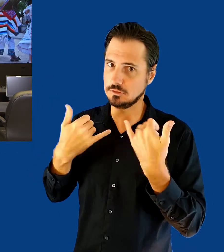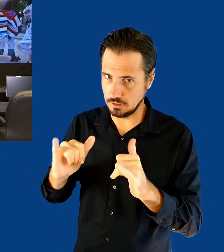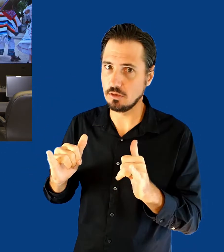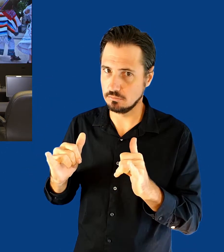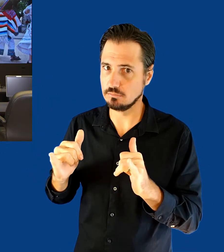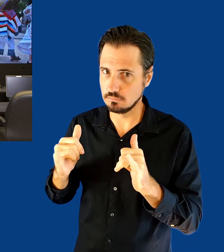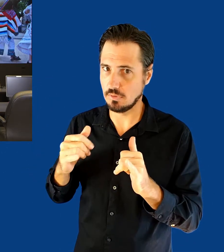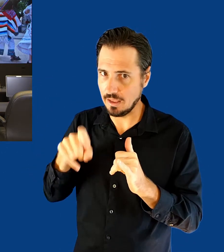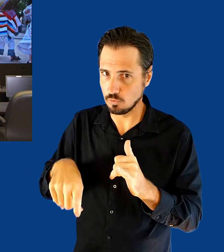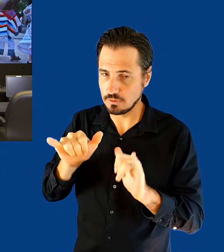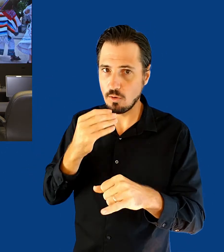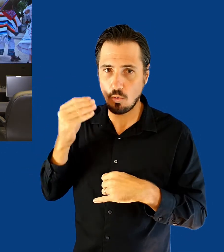regardless of the time of day.